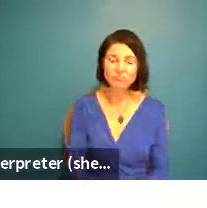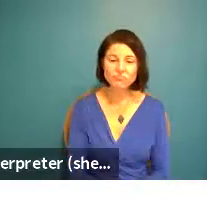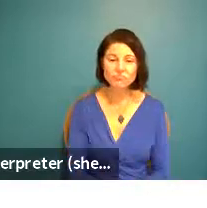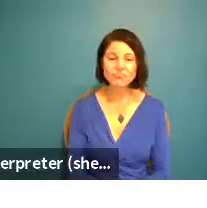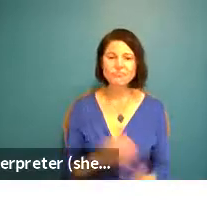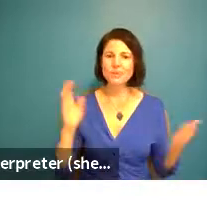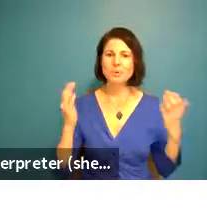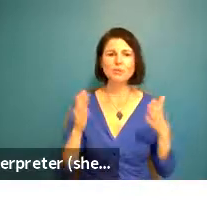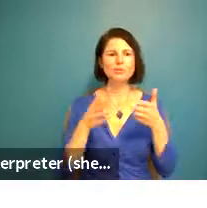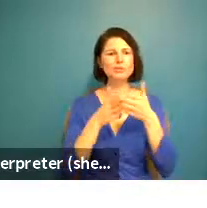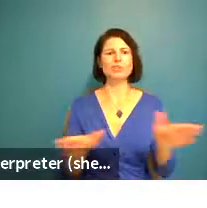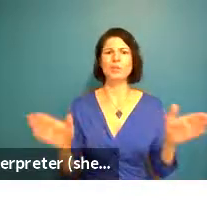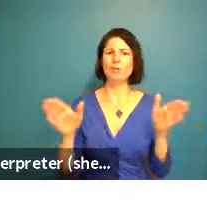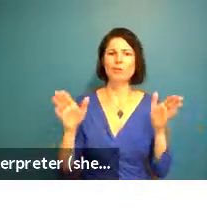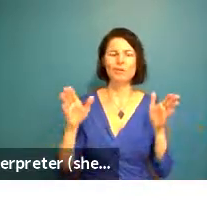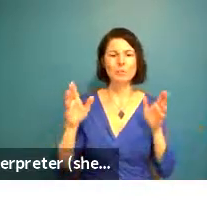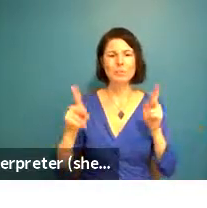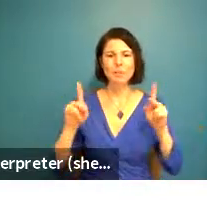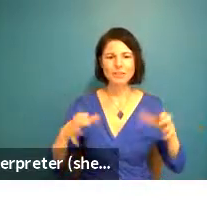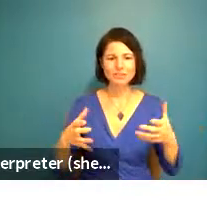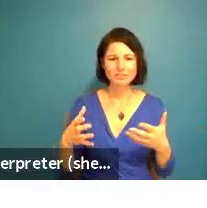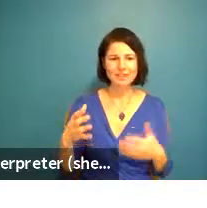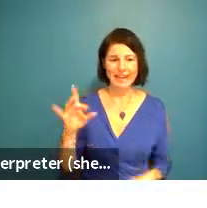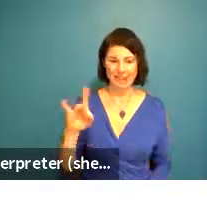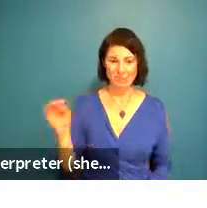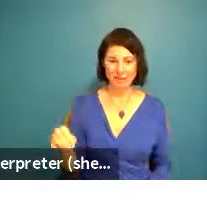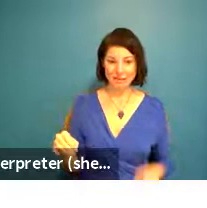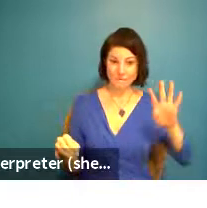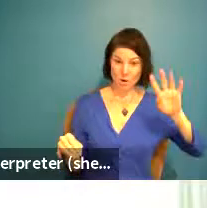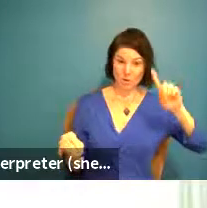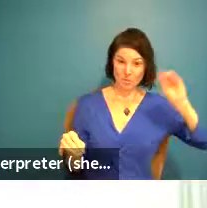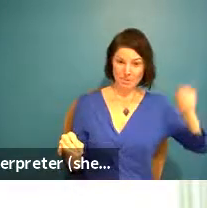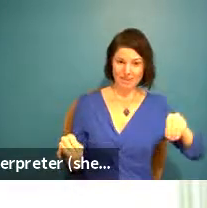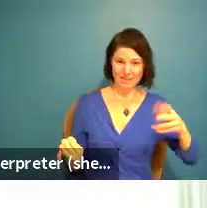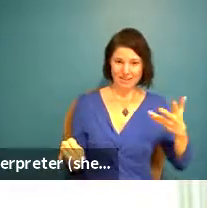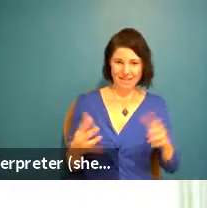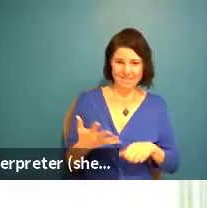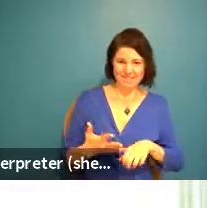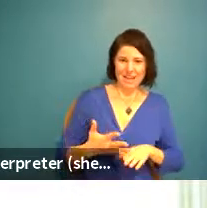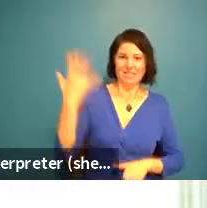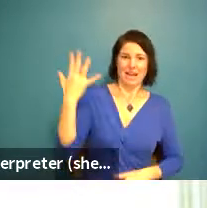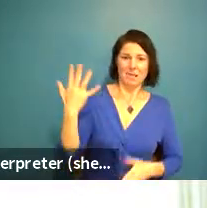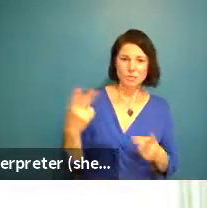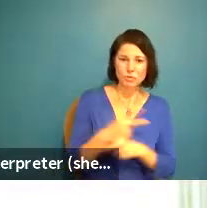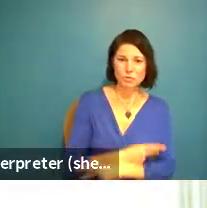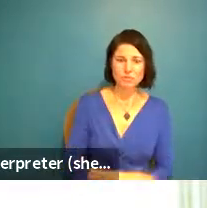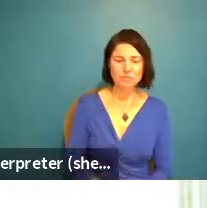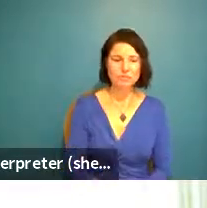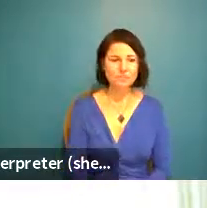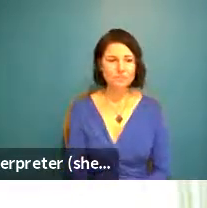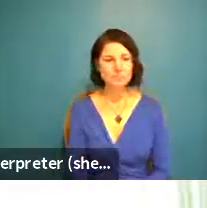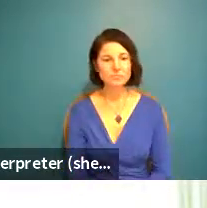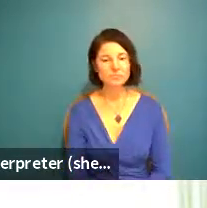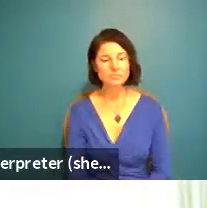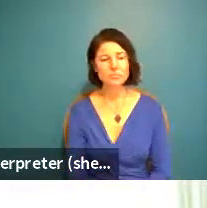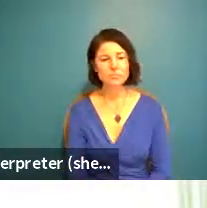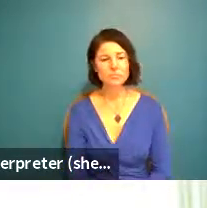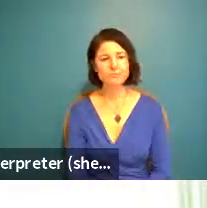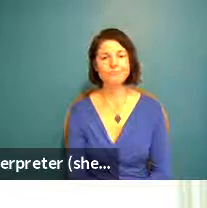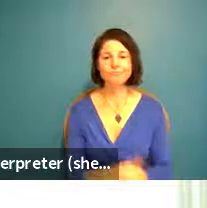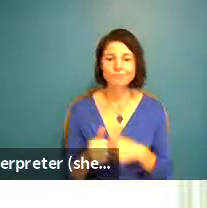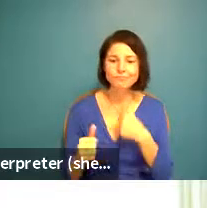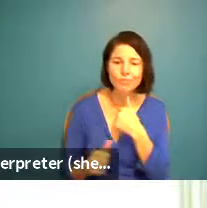population, this is five times the rate of the general population. We also experienced a lot of threats, we are also very often